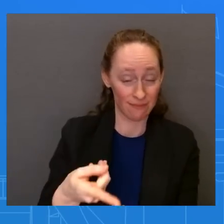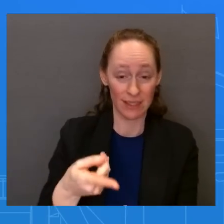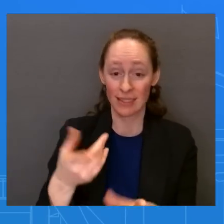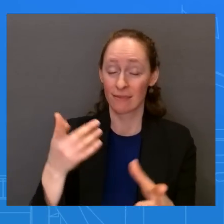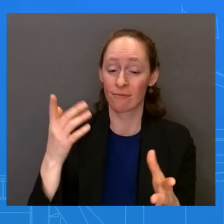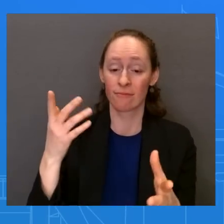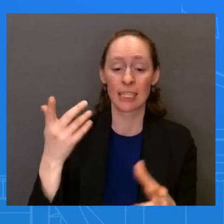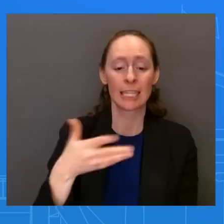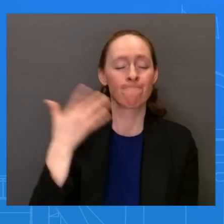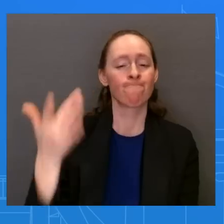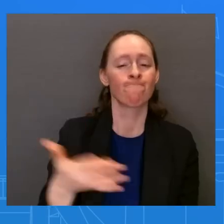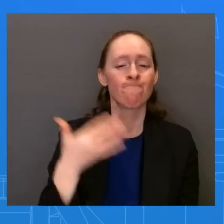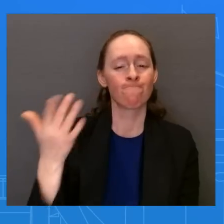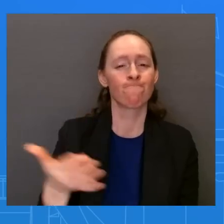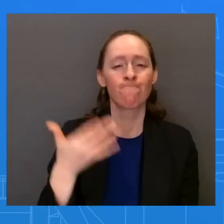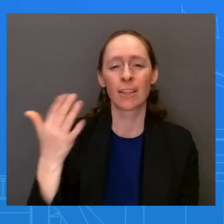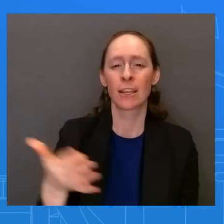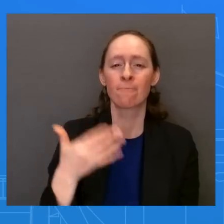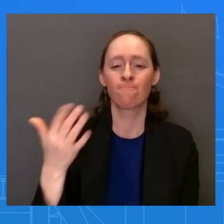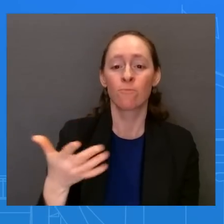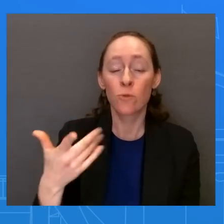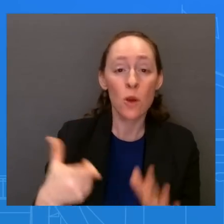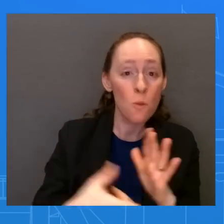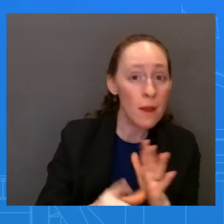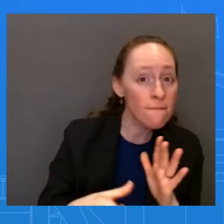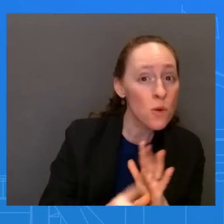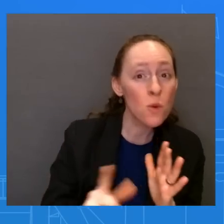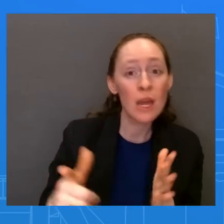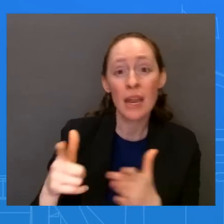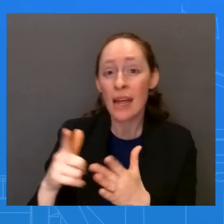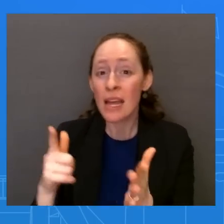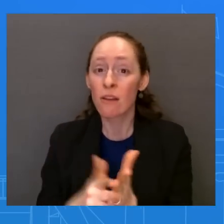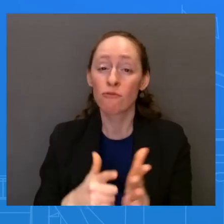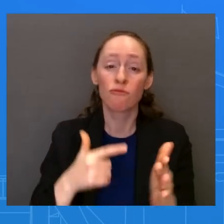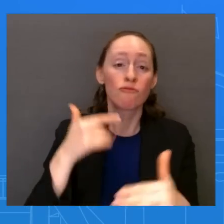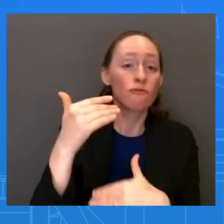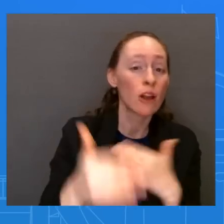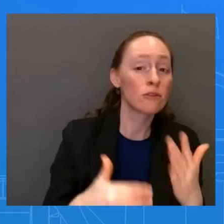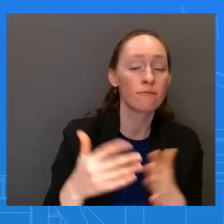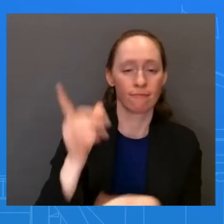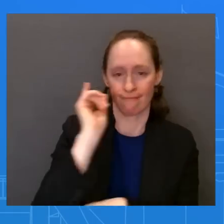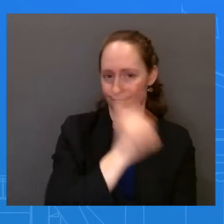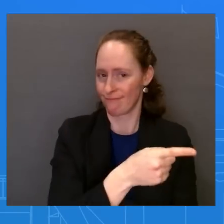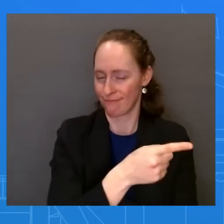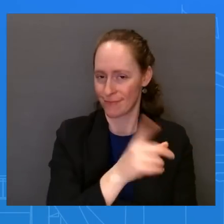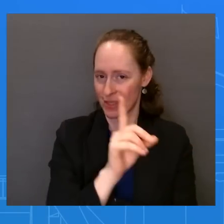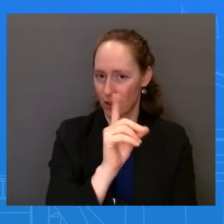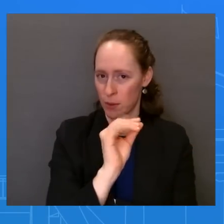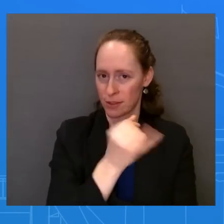this legal process, I would refer you to the Department of Justice. And any questions that you may have of us, I would refer you to my colleagues